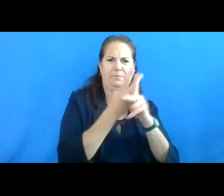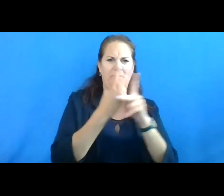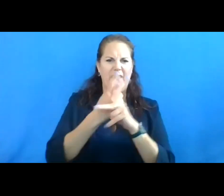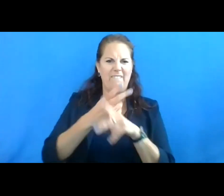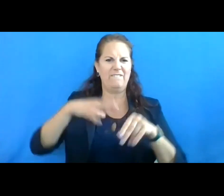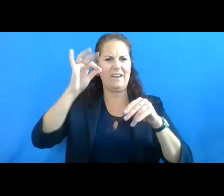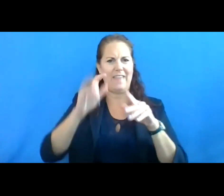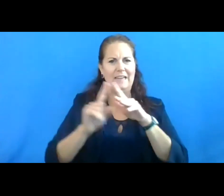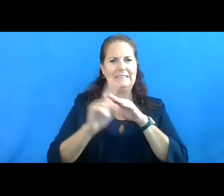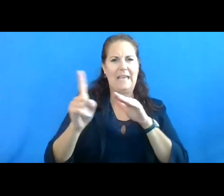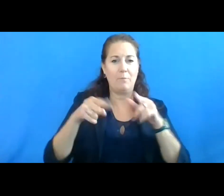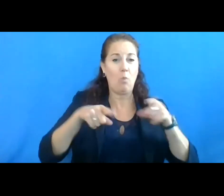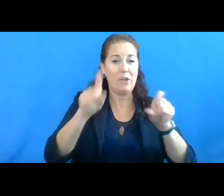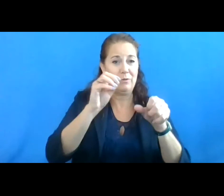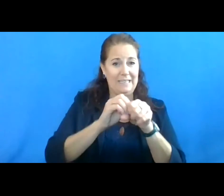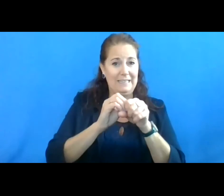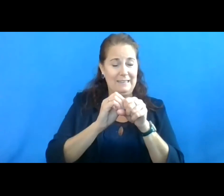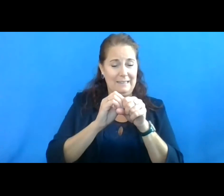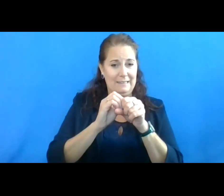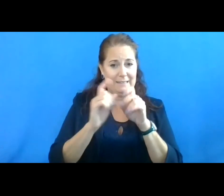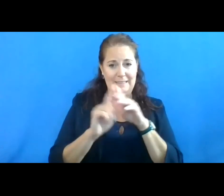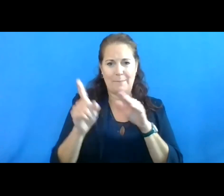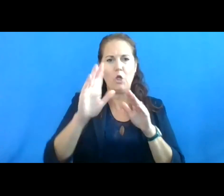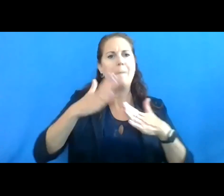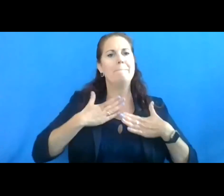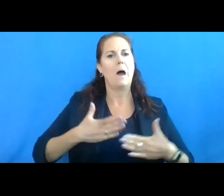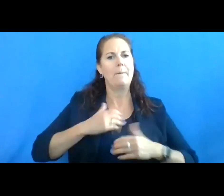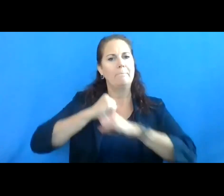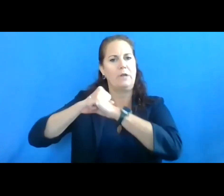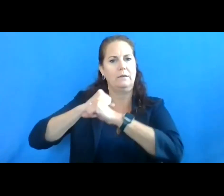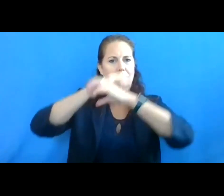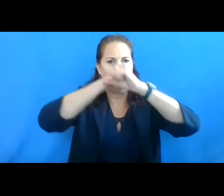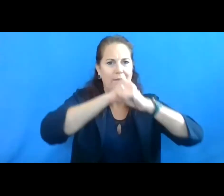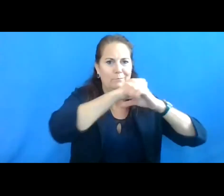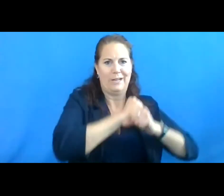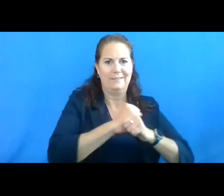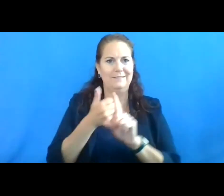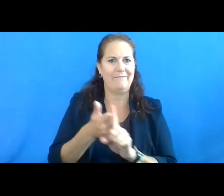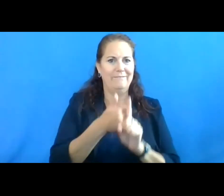It’s your body’s way of protecting itself. It’s amazing.